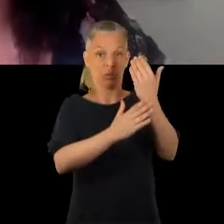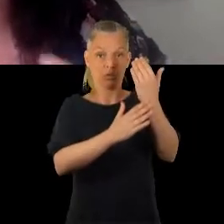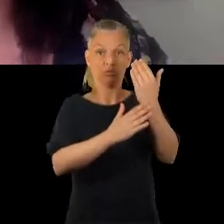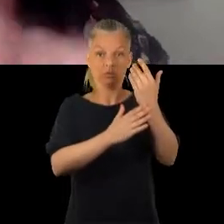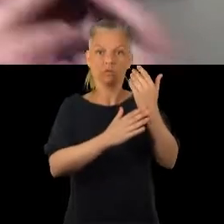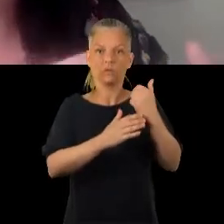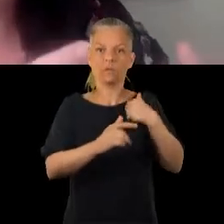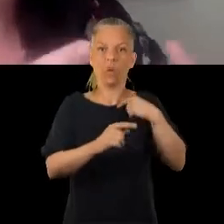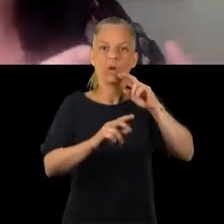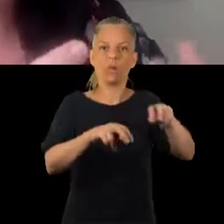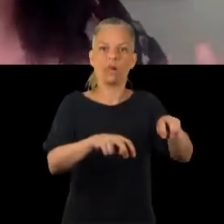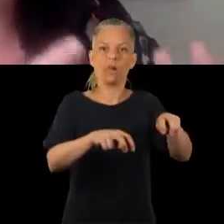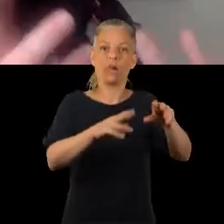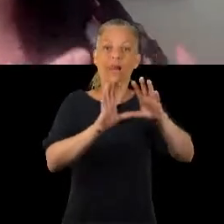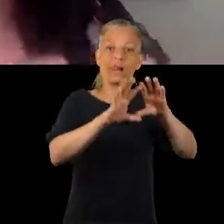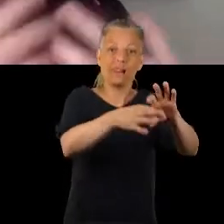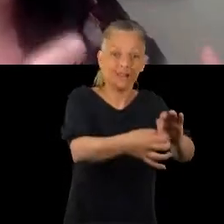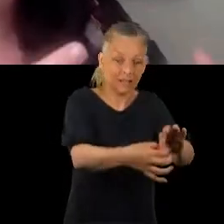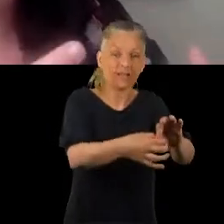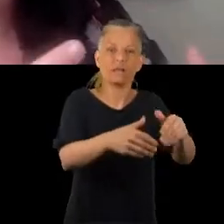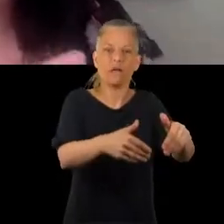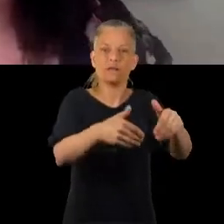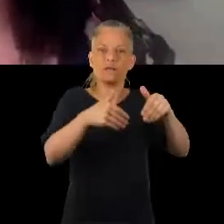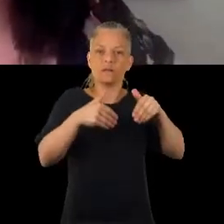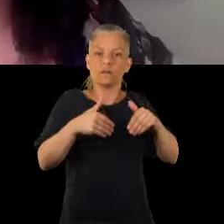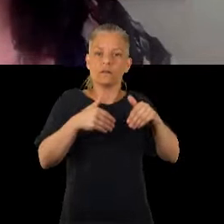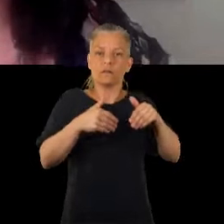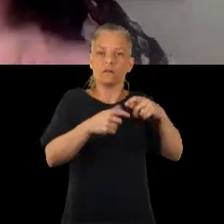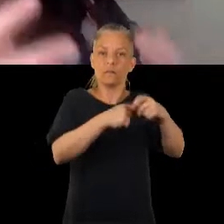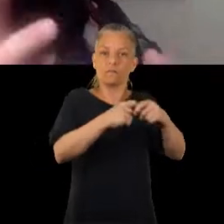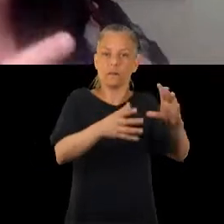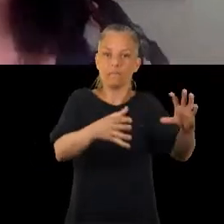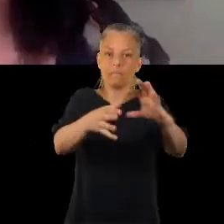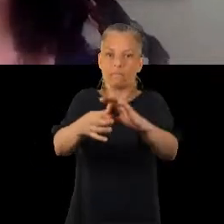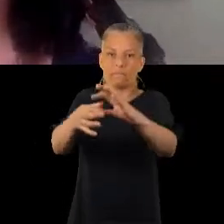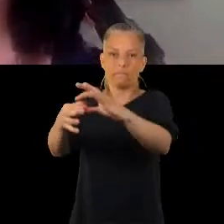So how do you introduce someone into your organisation that already has systems around